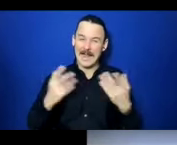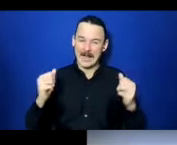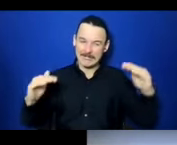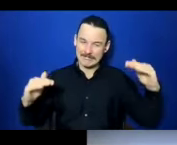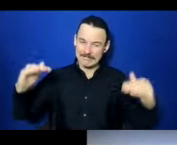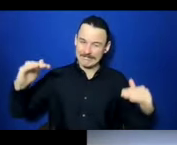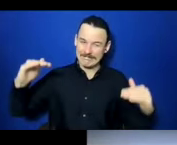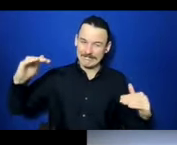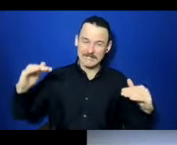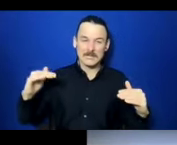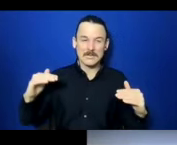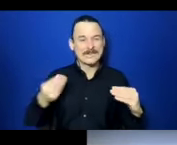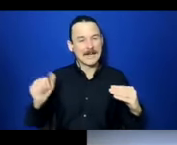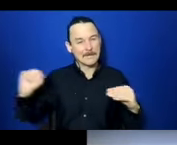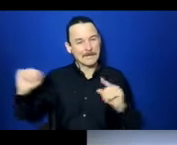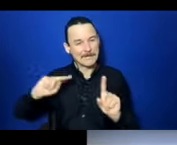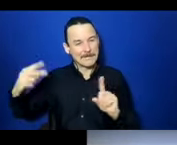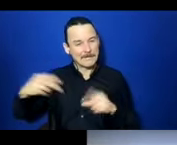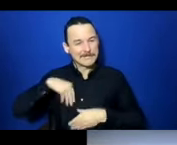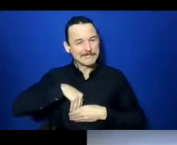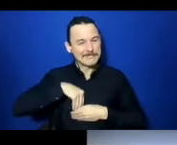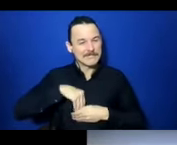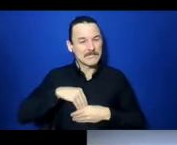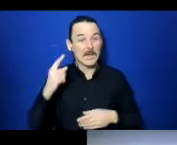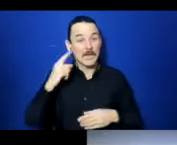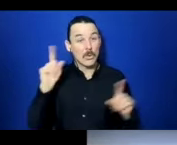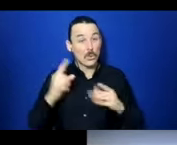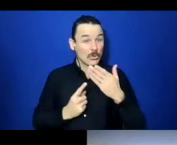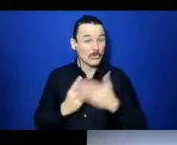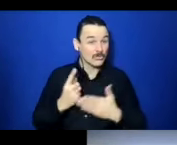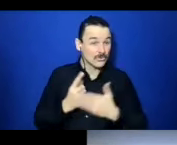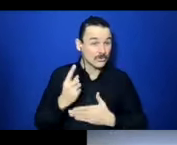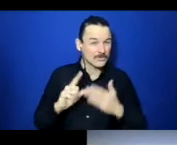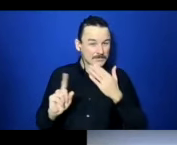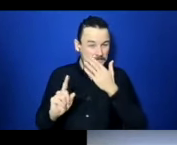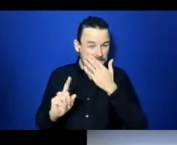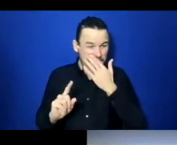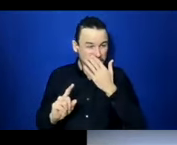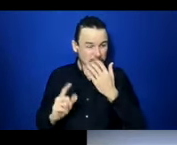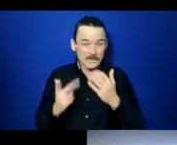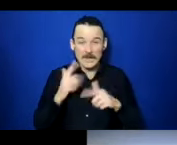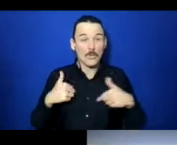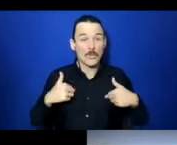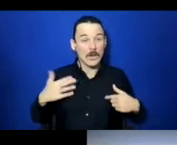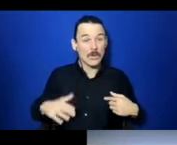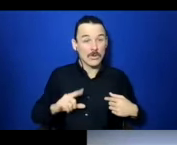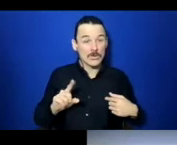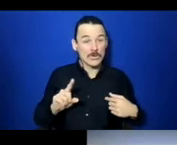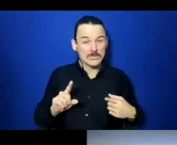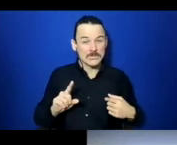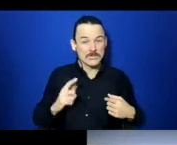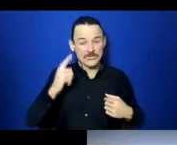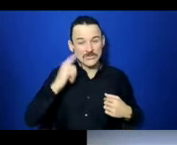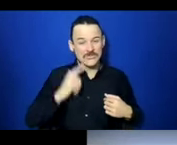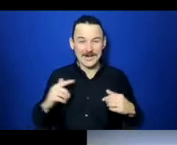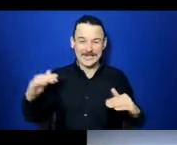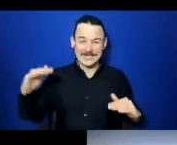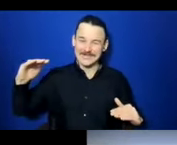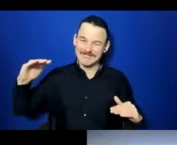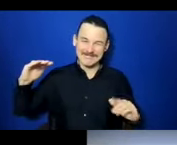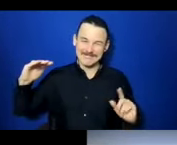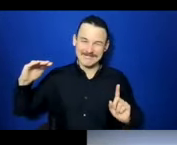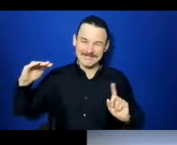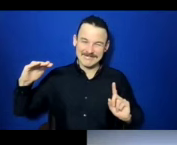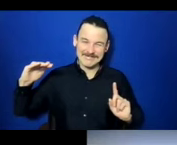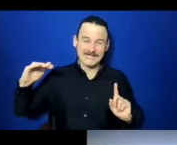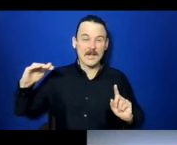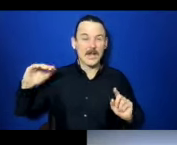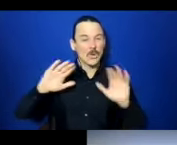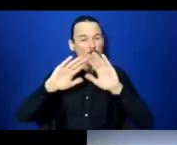what's really the the opportunity to to leverage and transform society - just visibility,